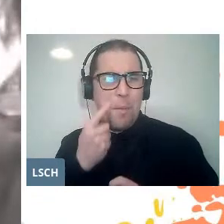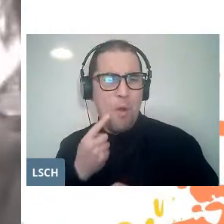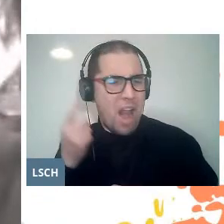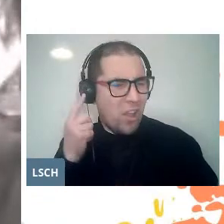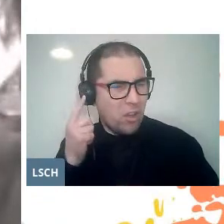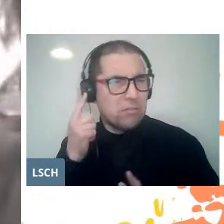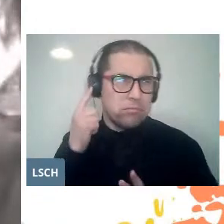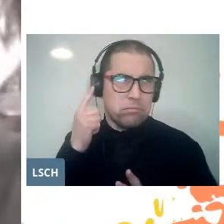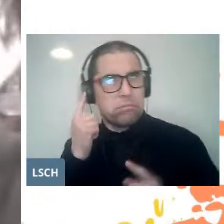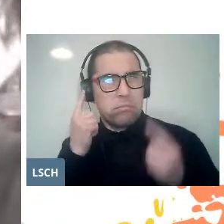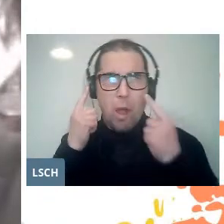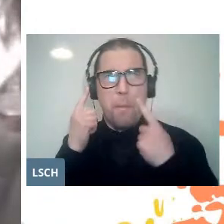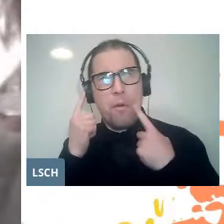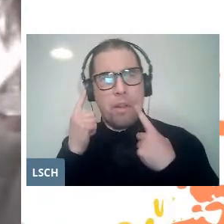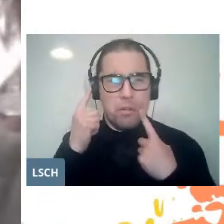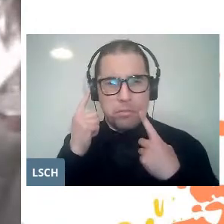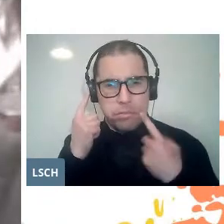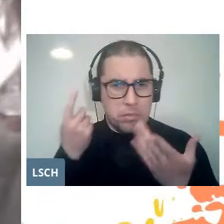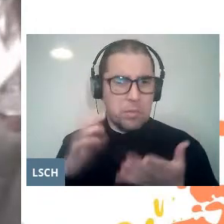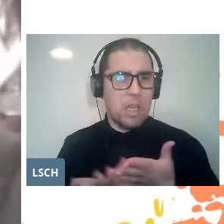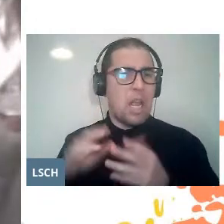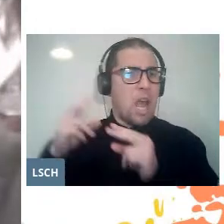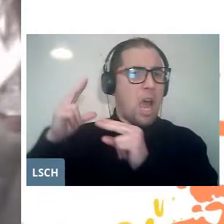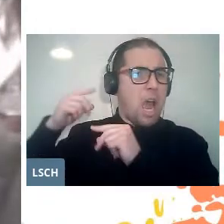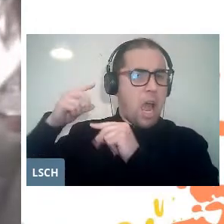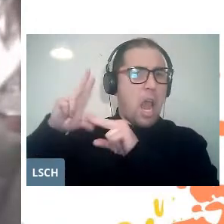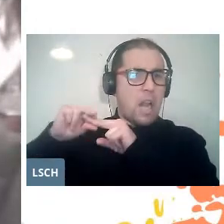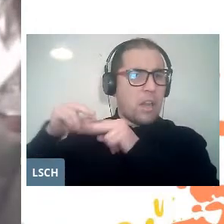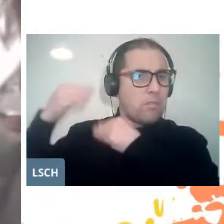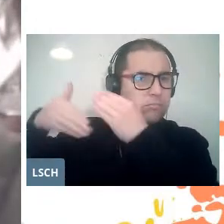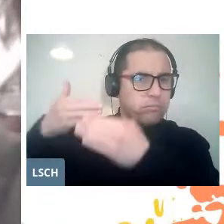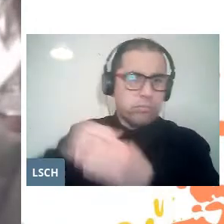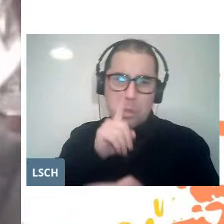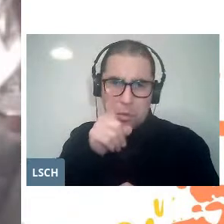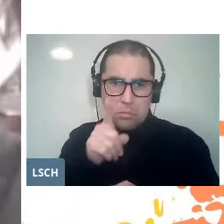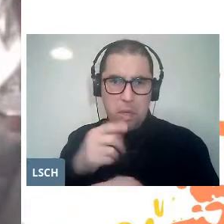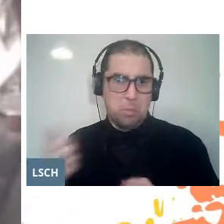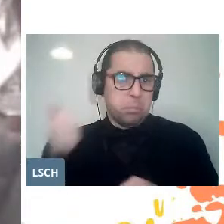since tradition tells us that they should have been two oboes.